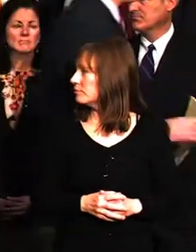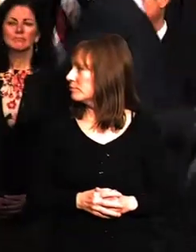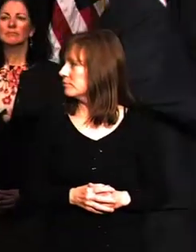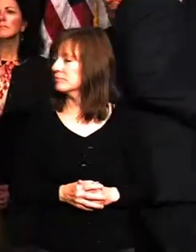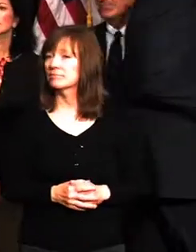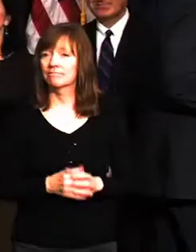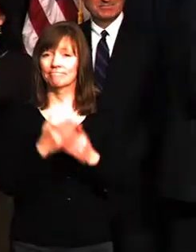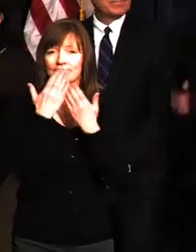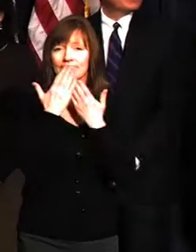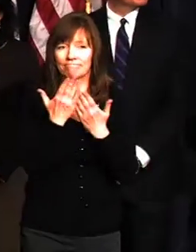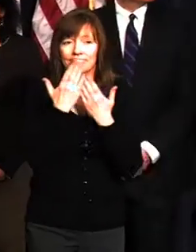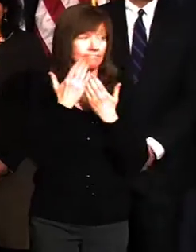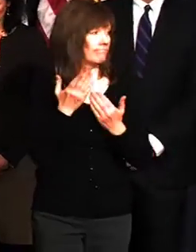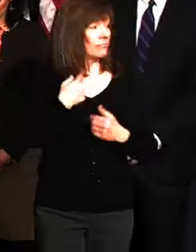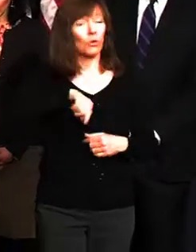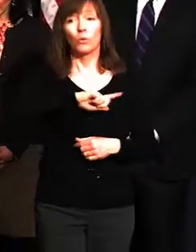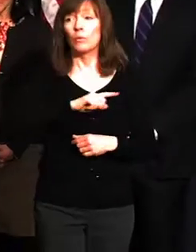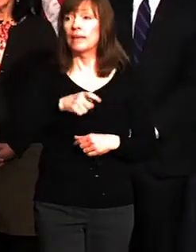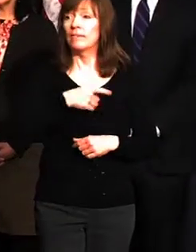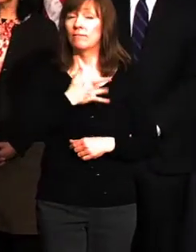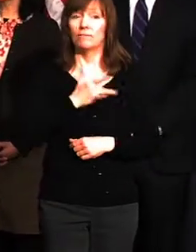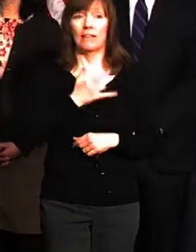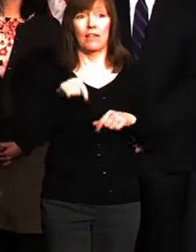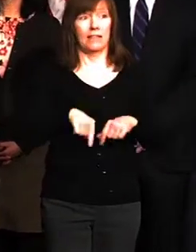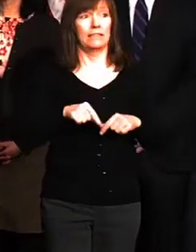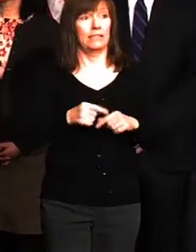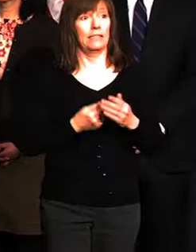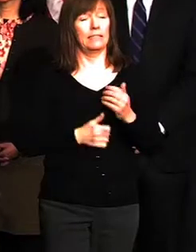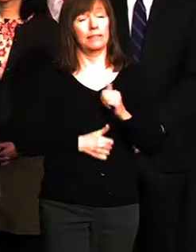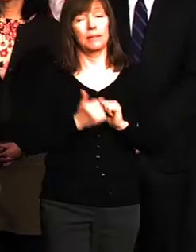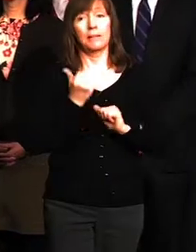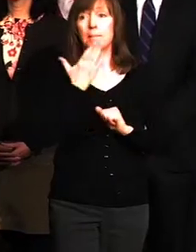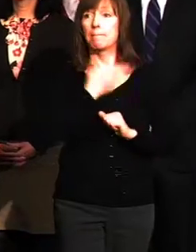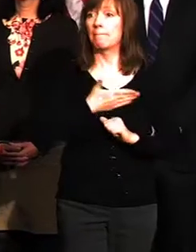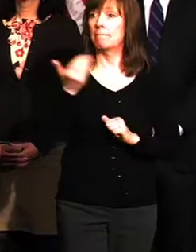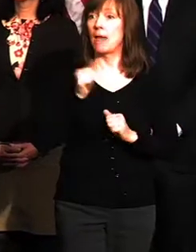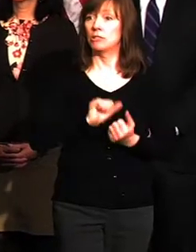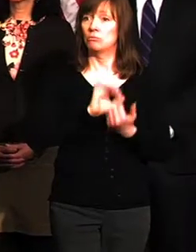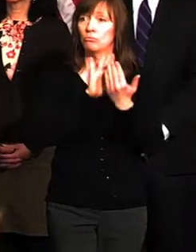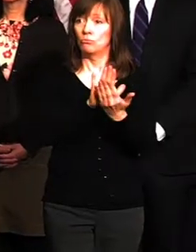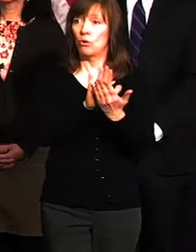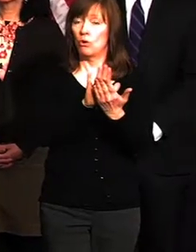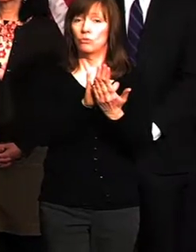Thank you. We do feel that this is the best approach most importantly for those individuals